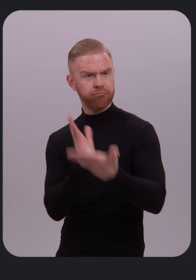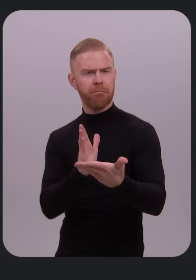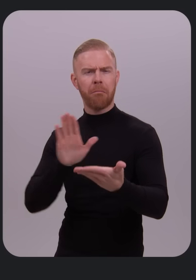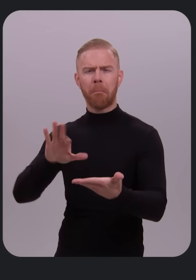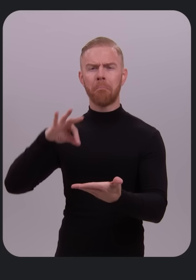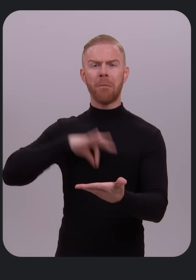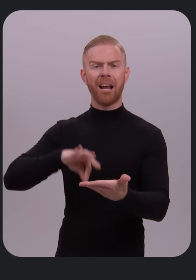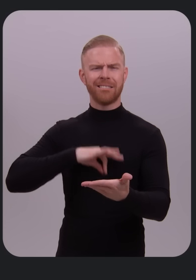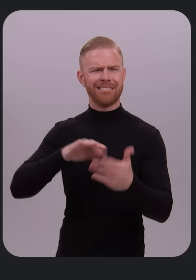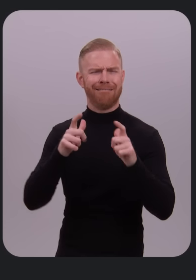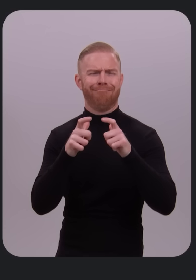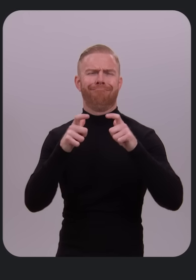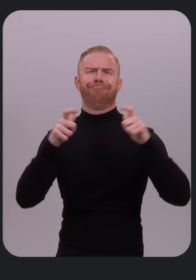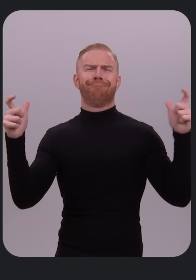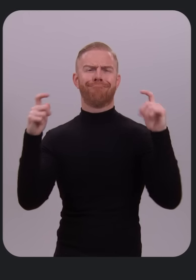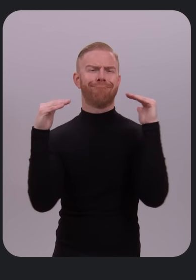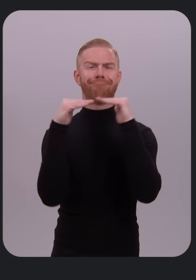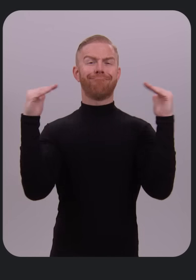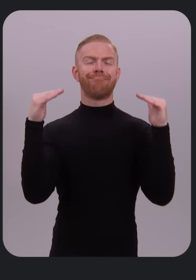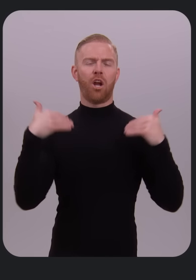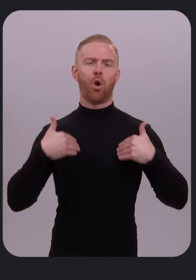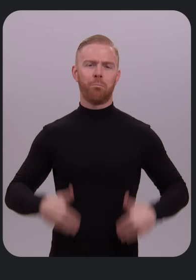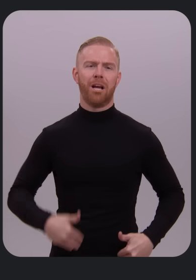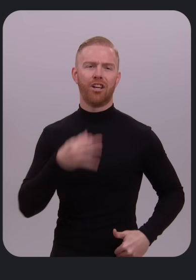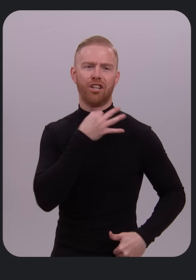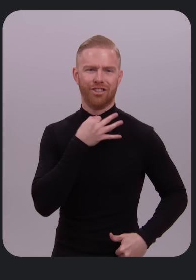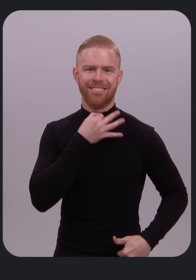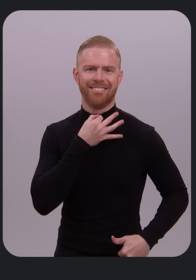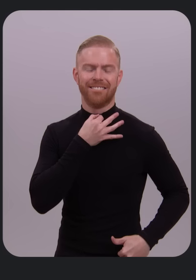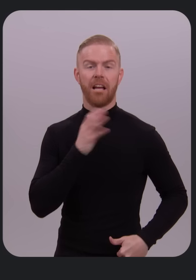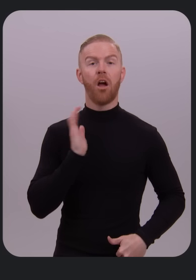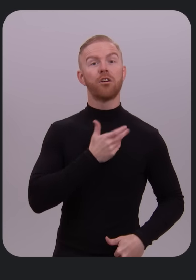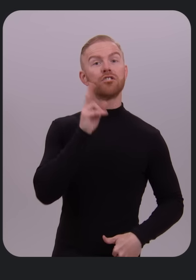of human curiosity. Our Gemini models are helping to make